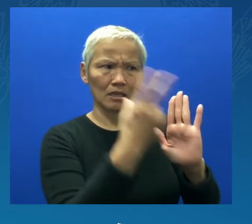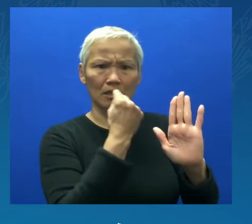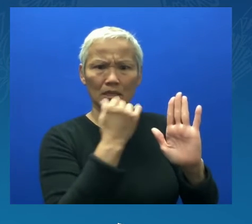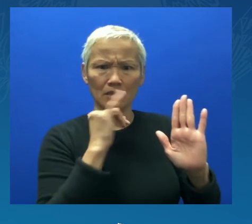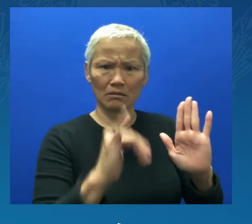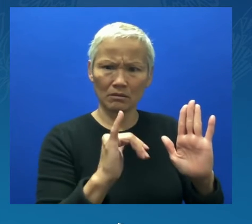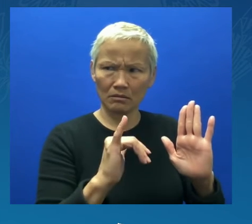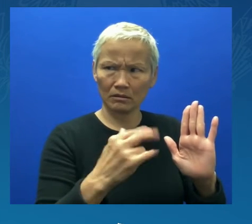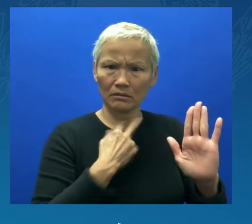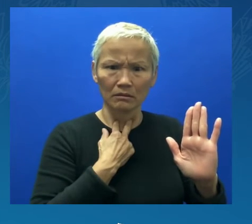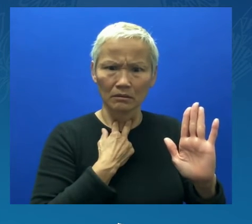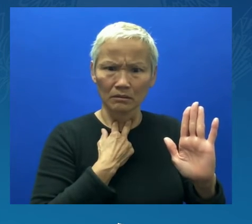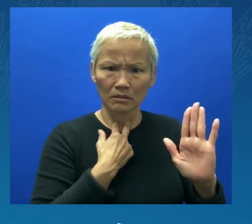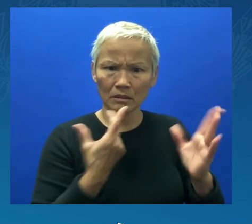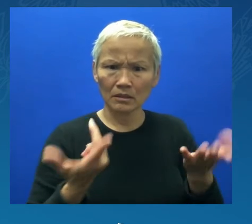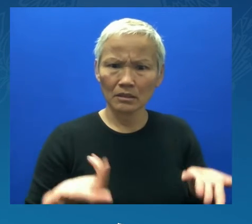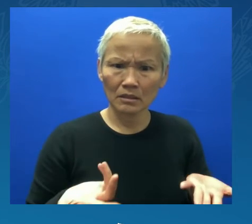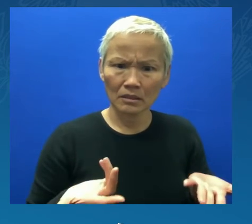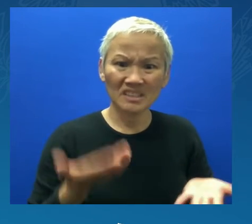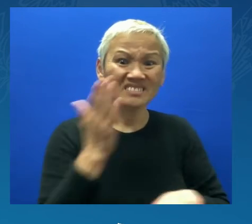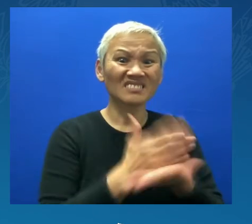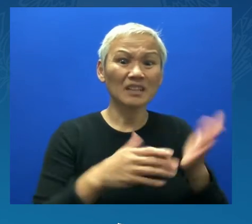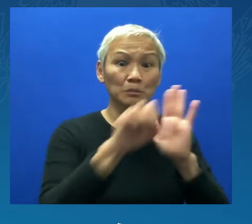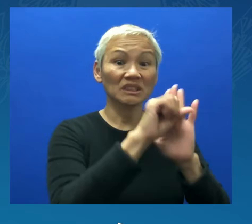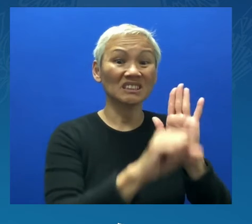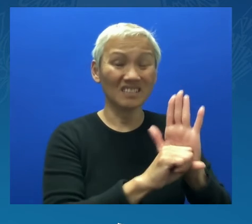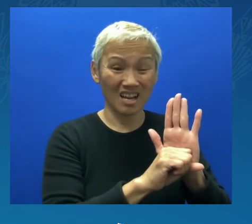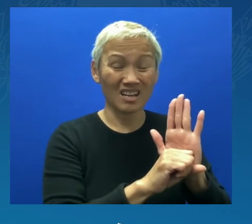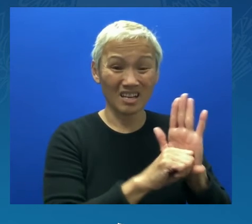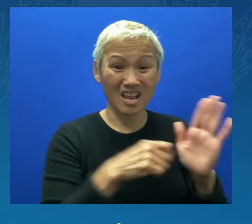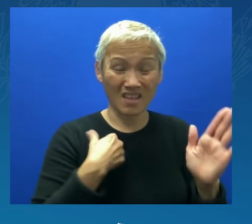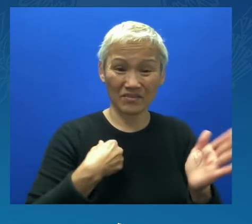and have the ability to put resources into perhaps taking exchange students.